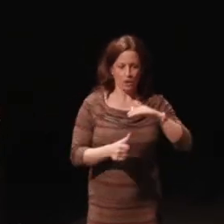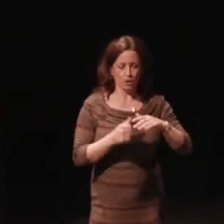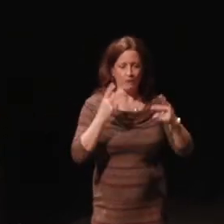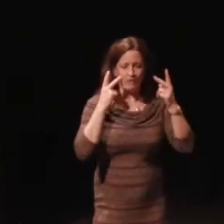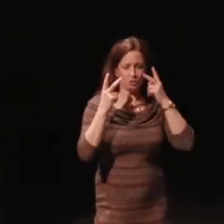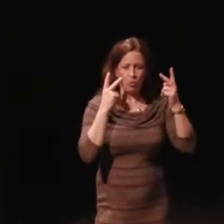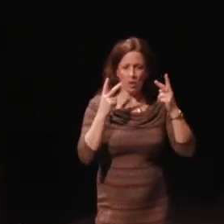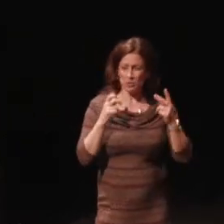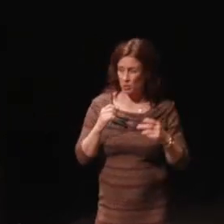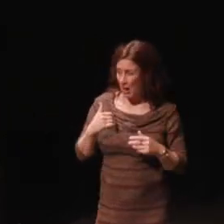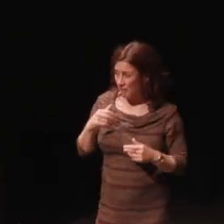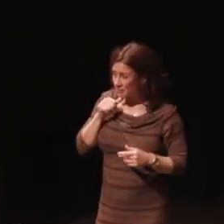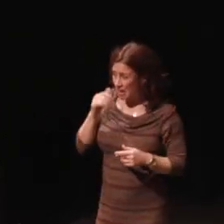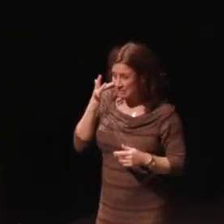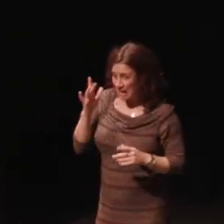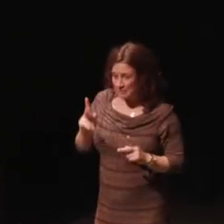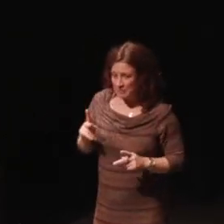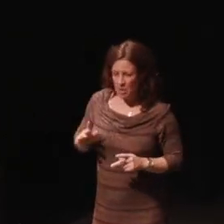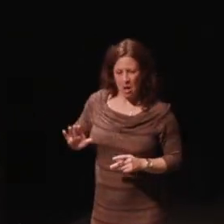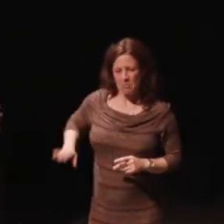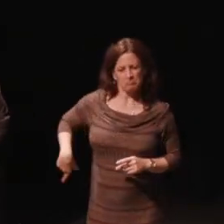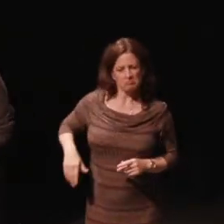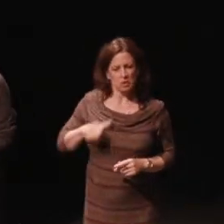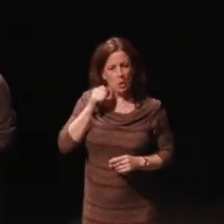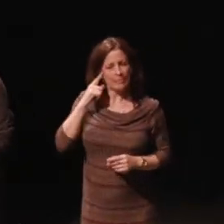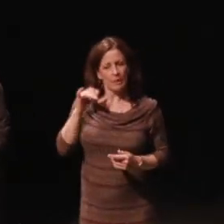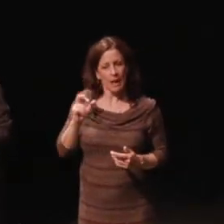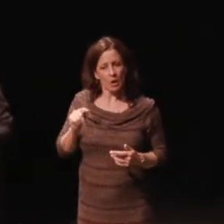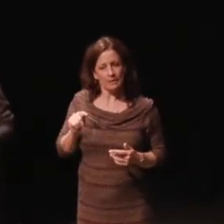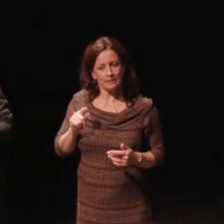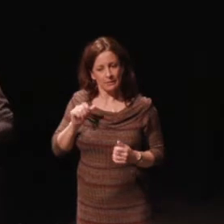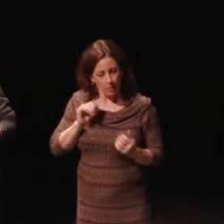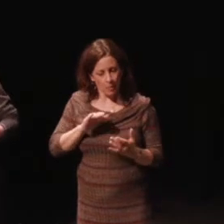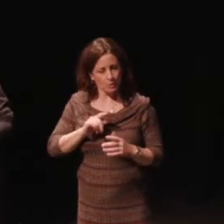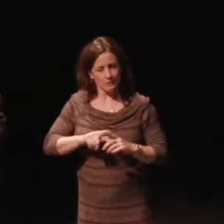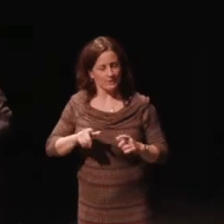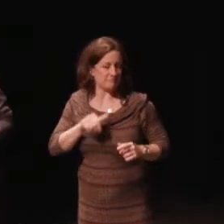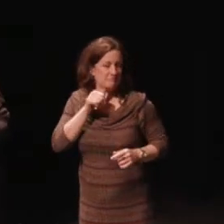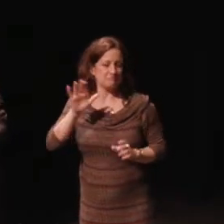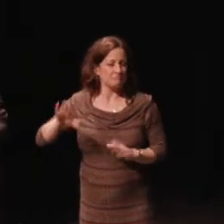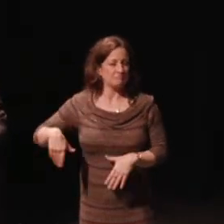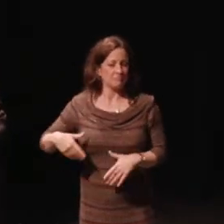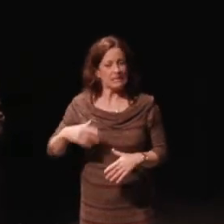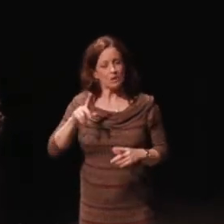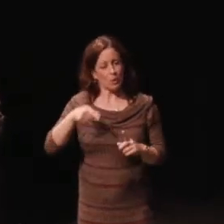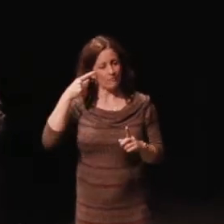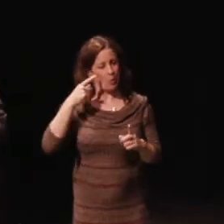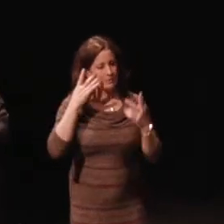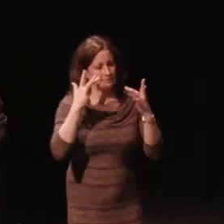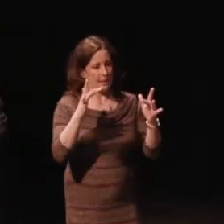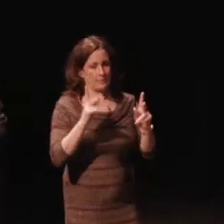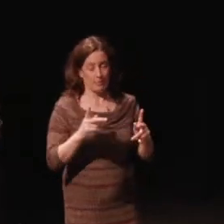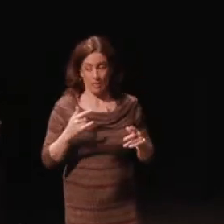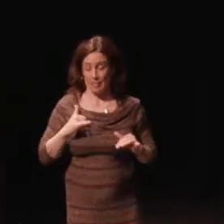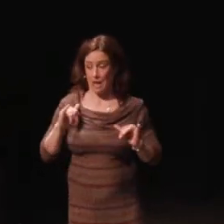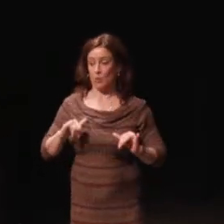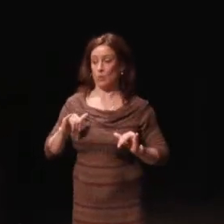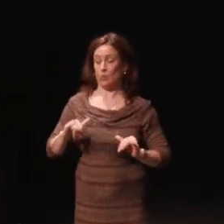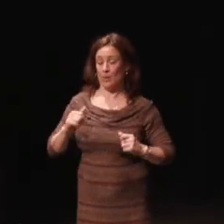players that can approach games in that way, which has been a big revelation for myself as well.